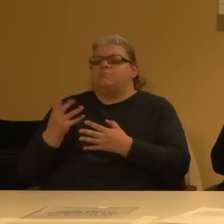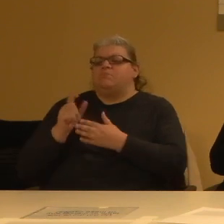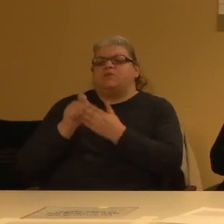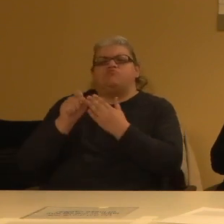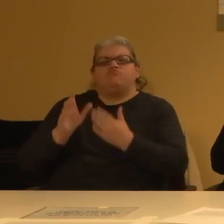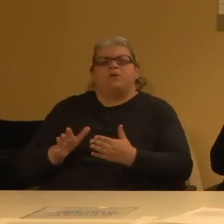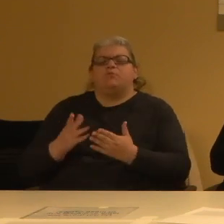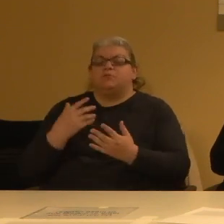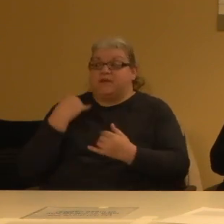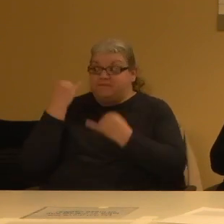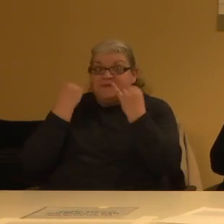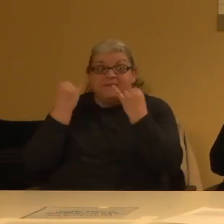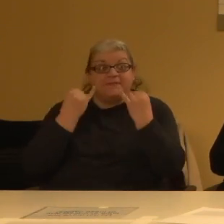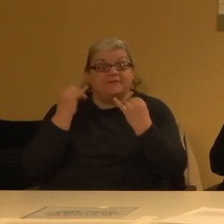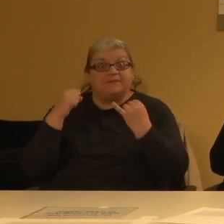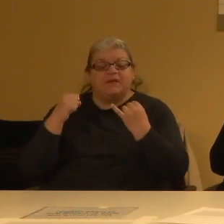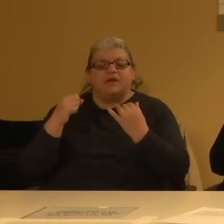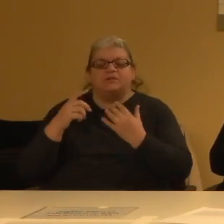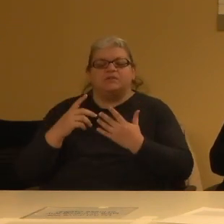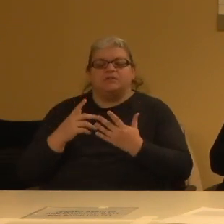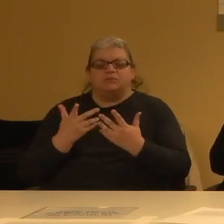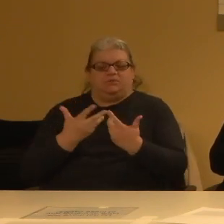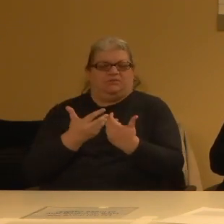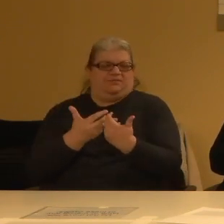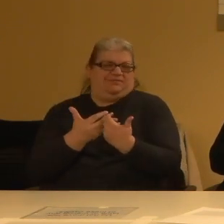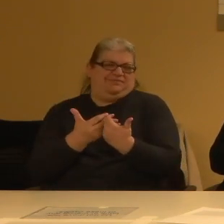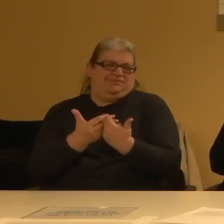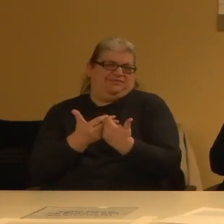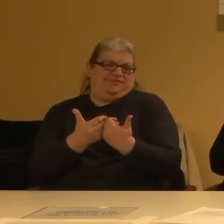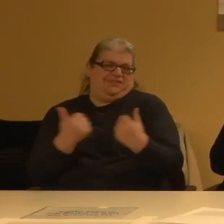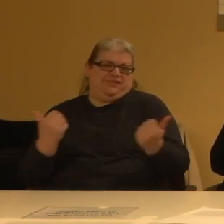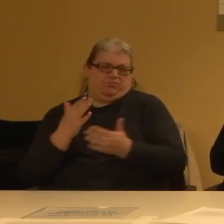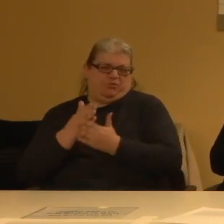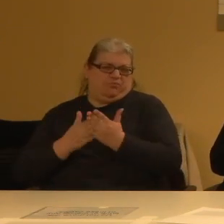or whatever, but that's a completely separate part of the equation.